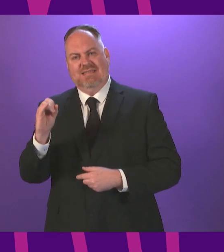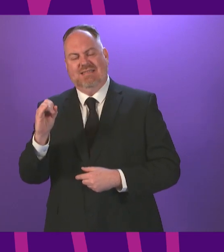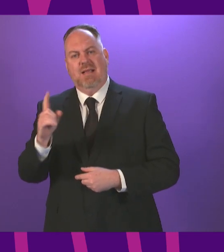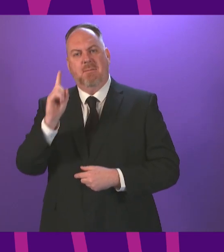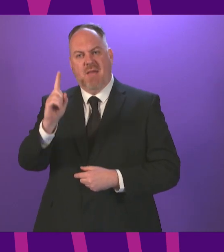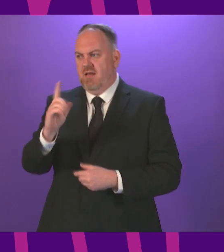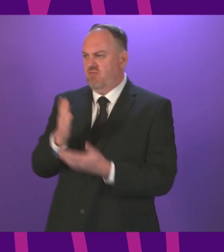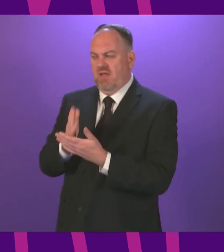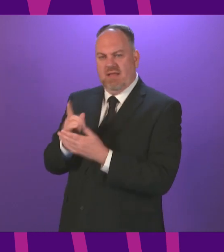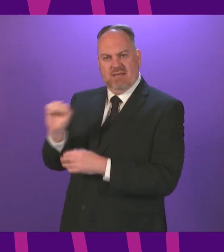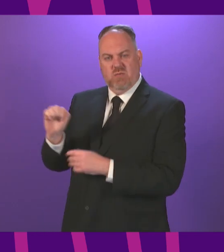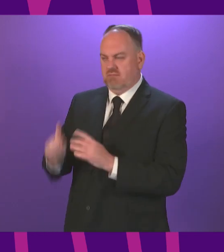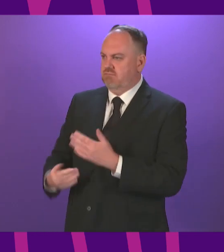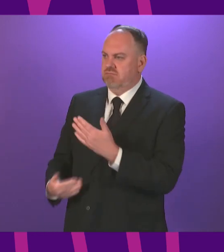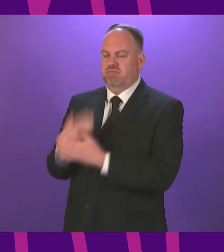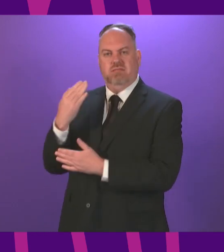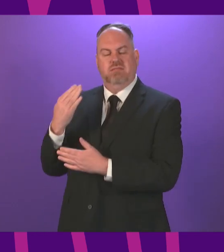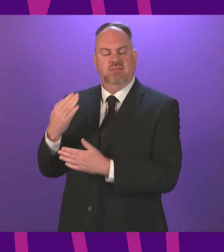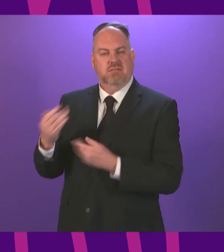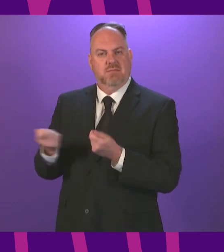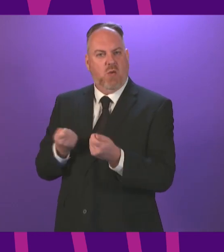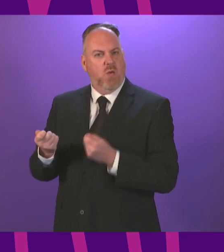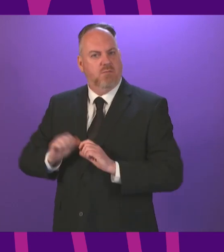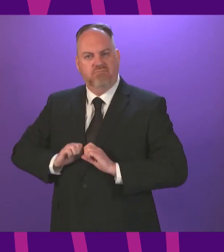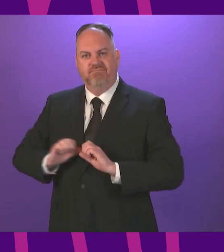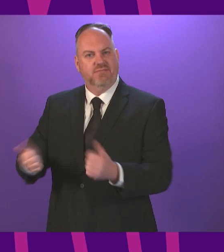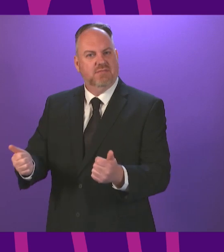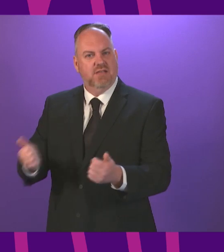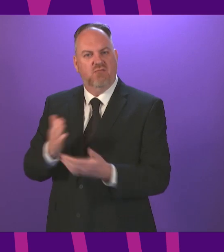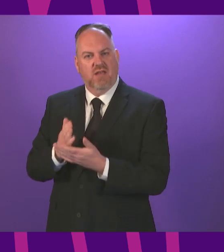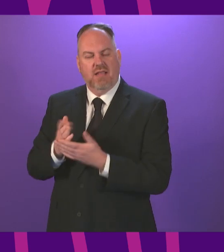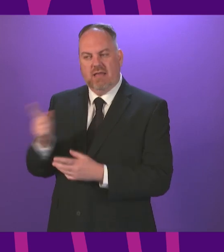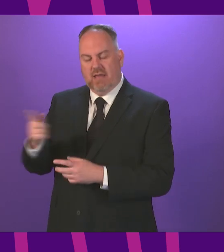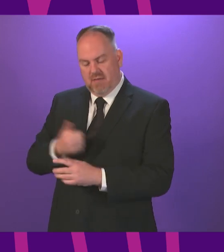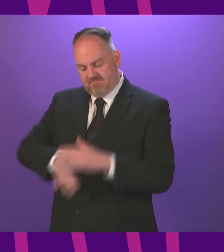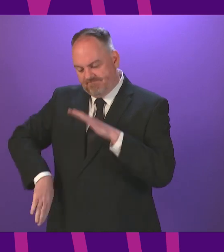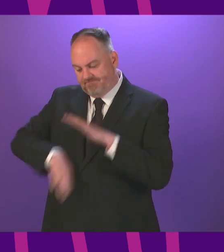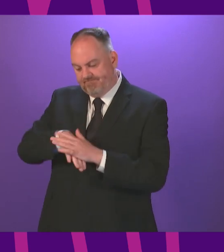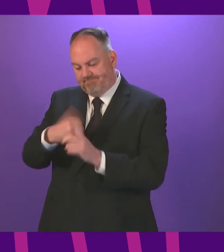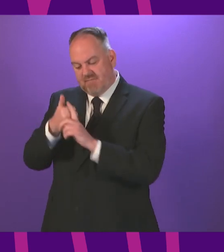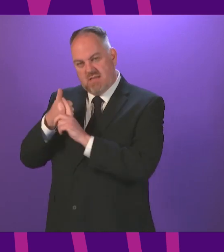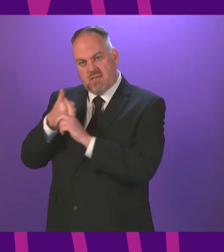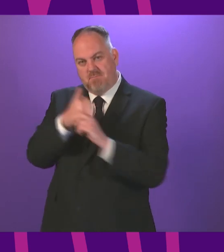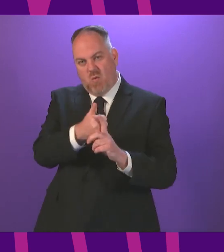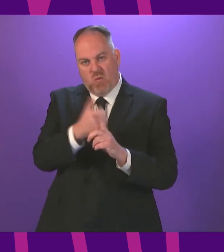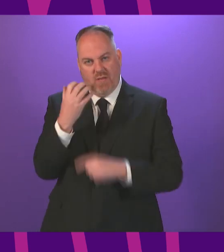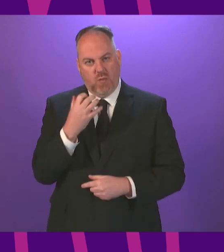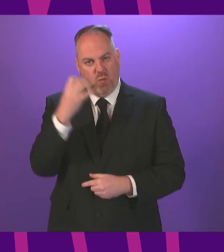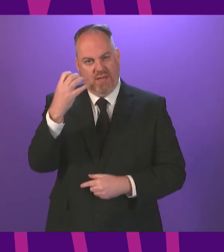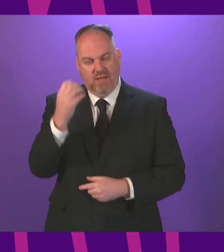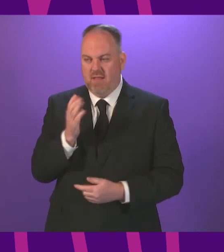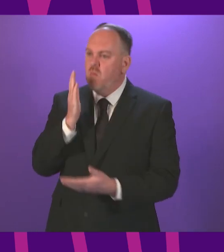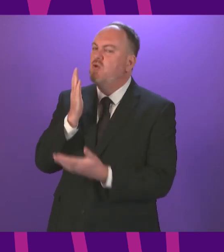it might be. Yet the Duke of Edinburgh was devoted to supporting the Queen. They were a partnership.